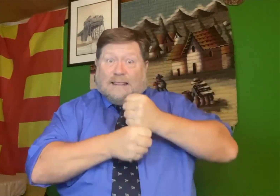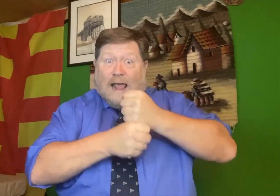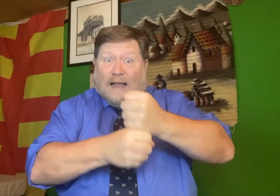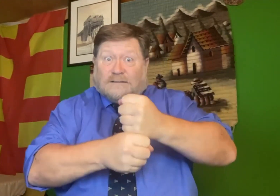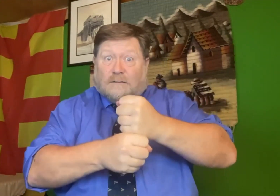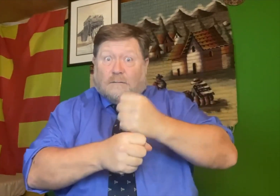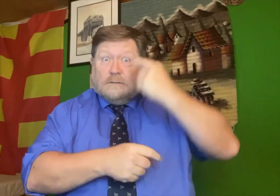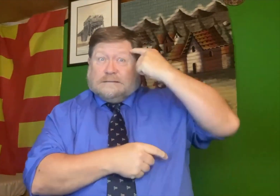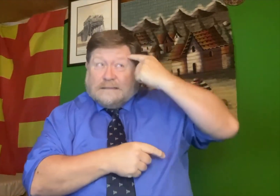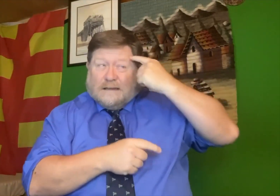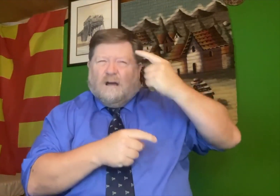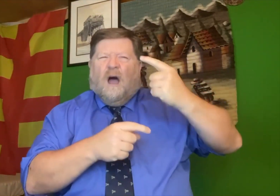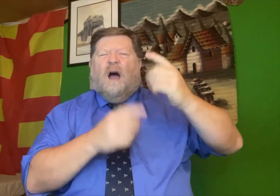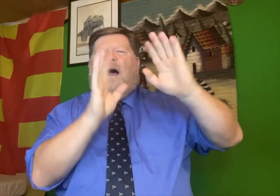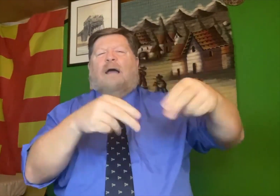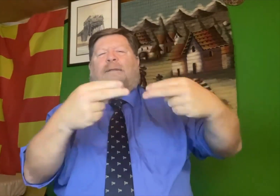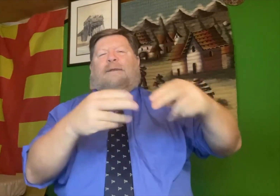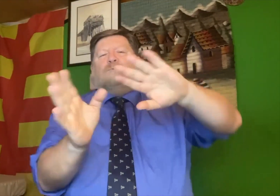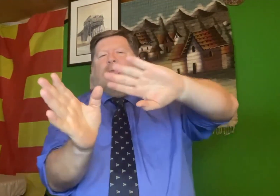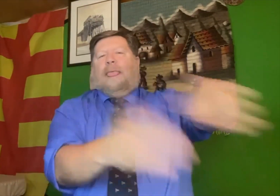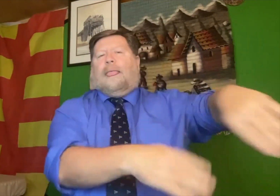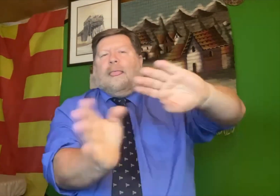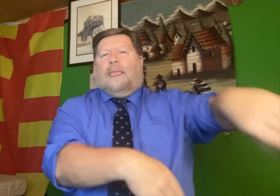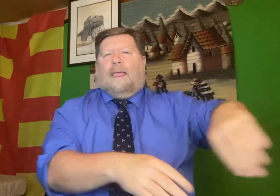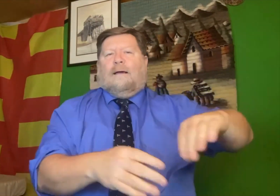ICSD delegates still thought it was fake news and